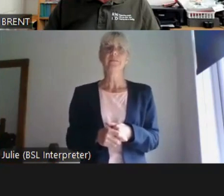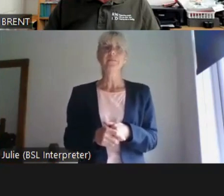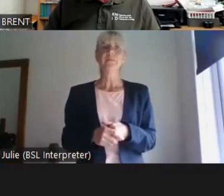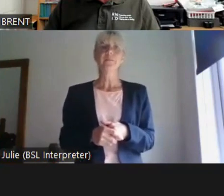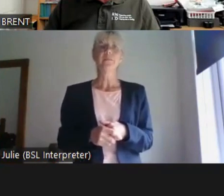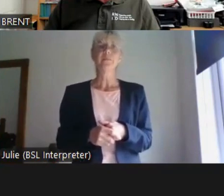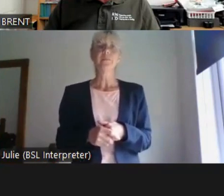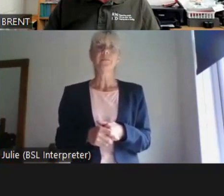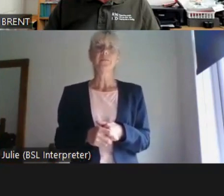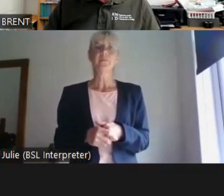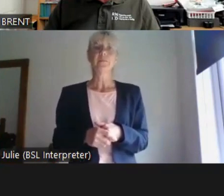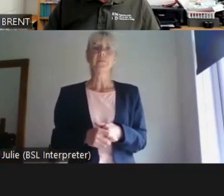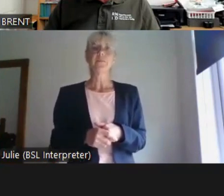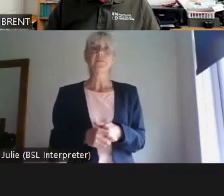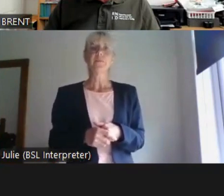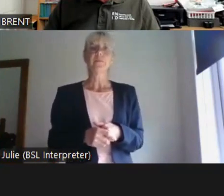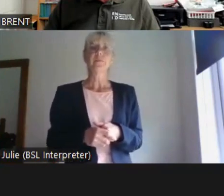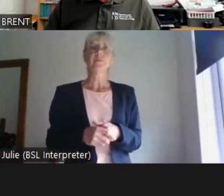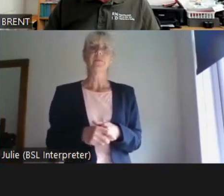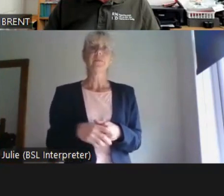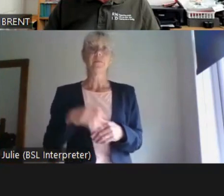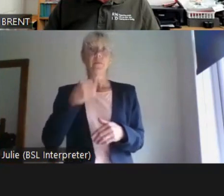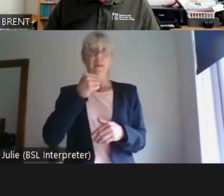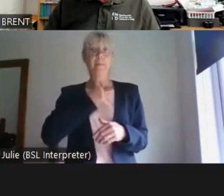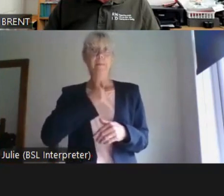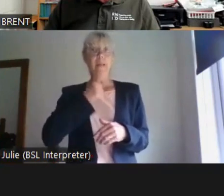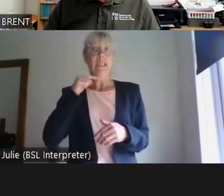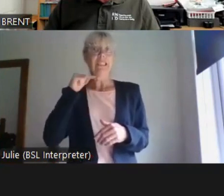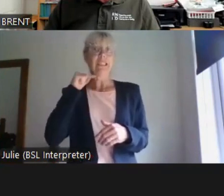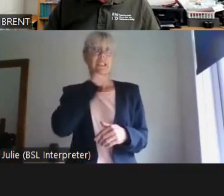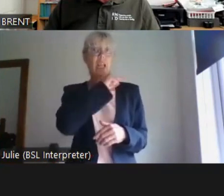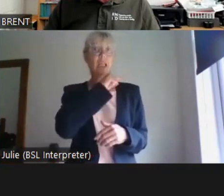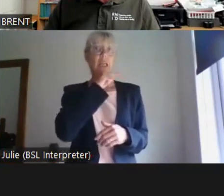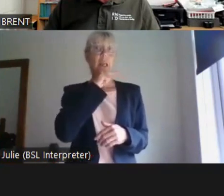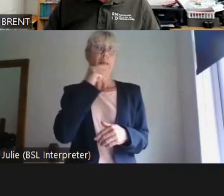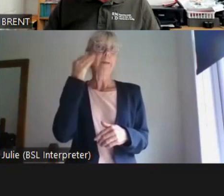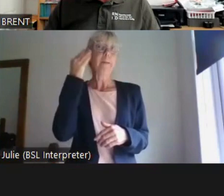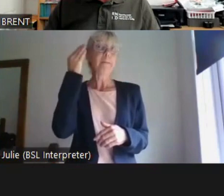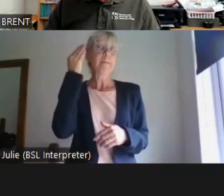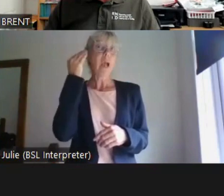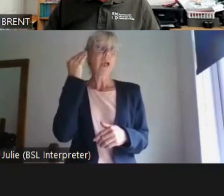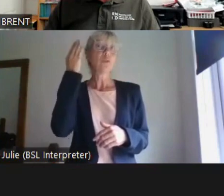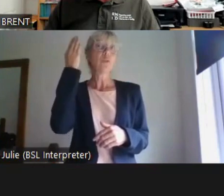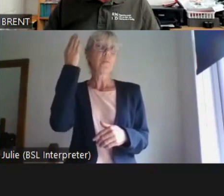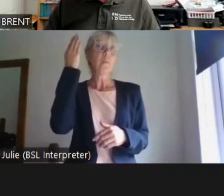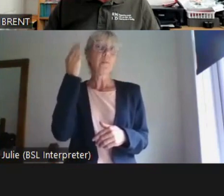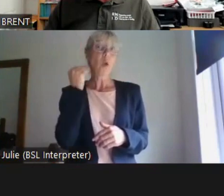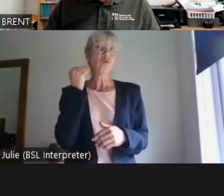right so my son has mild moderate hearing loss we've been told by the main that the main issue